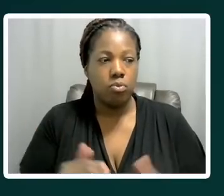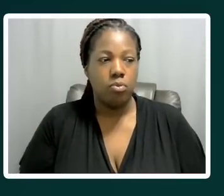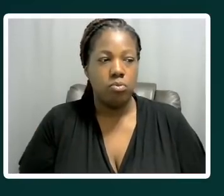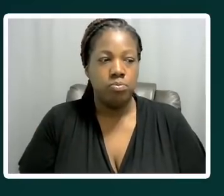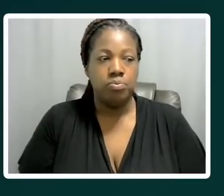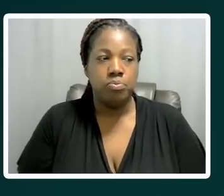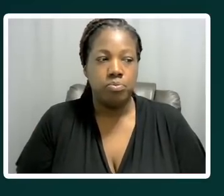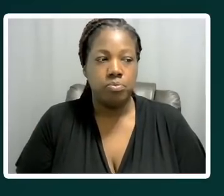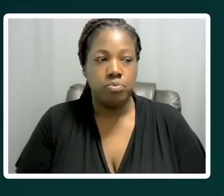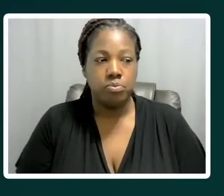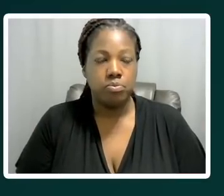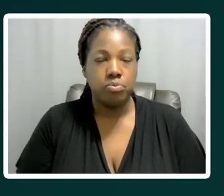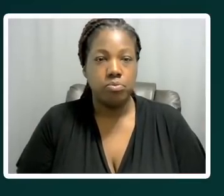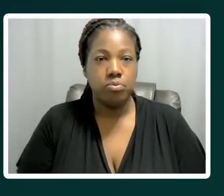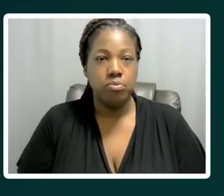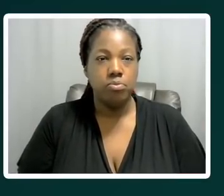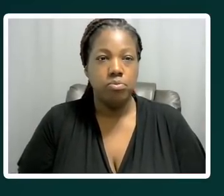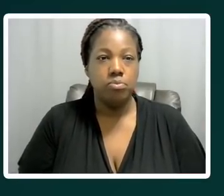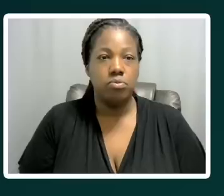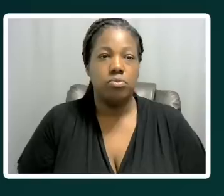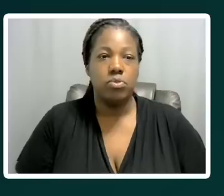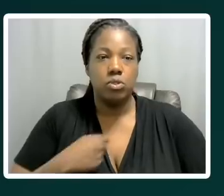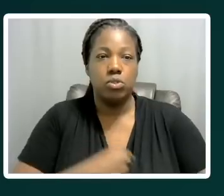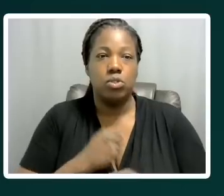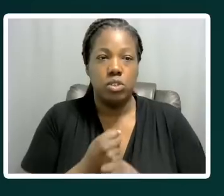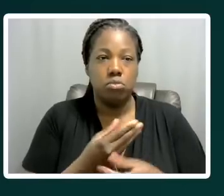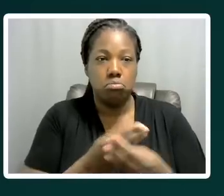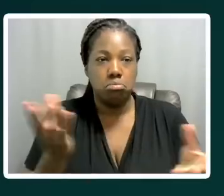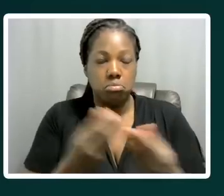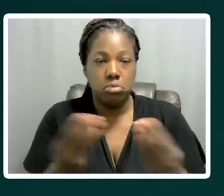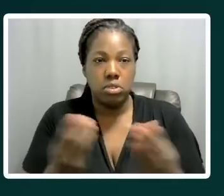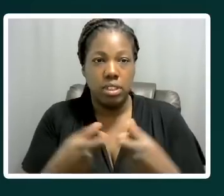So production and dissemination of the e-books and videos are really geared towards reaching as many